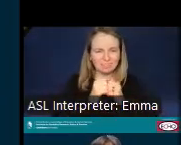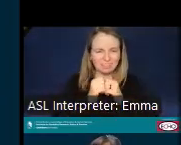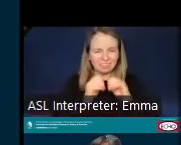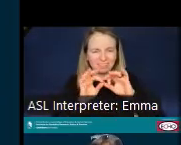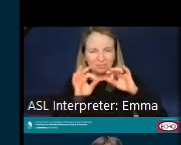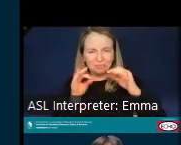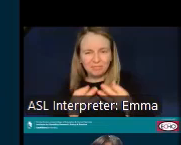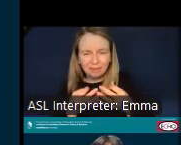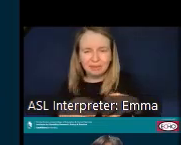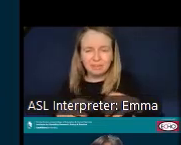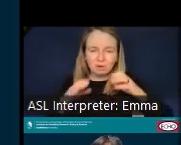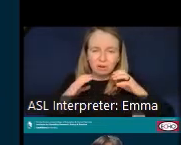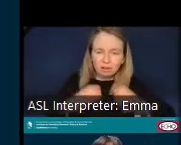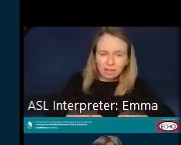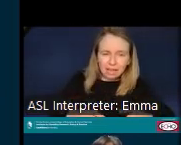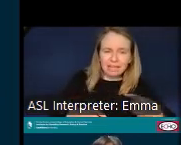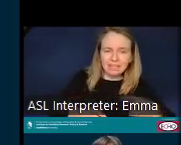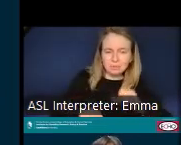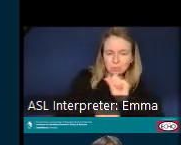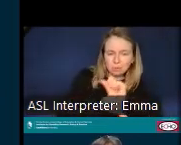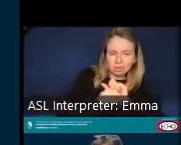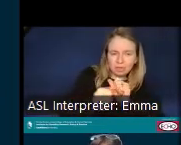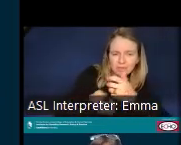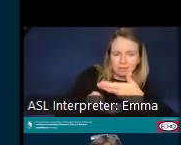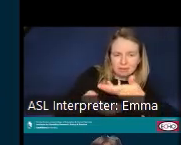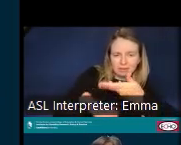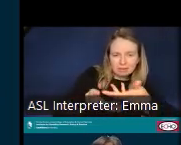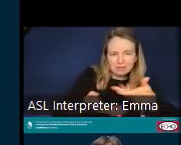clients that we're working with that, we just need a little bit